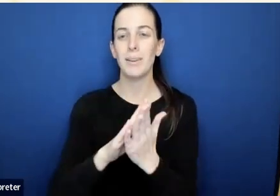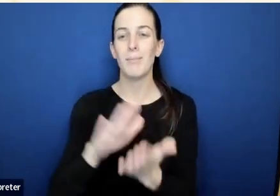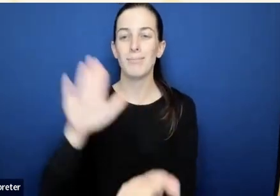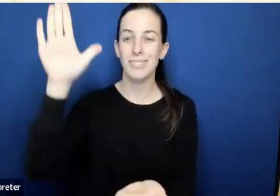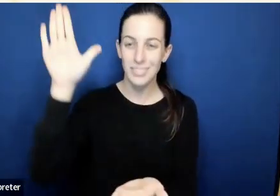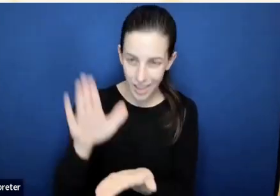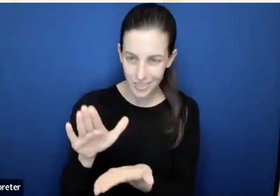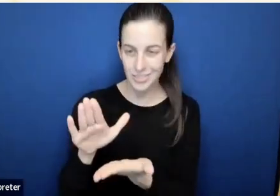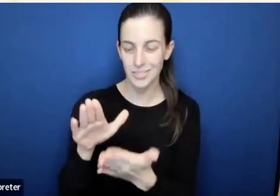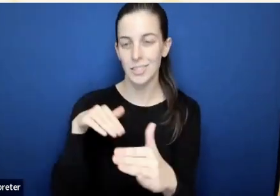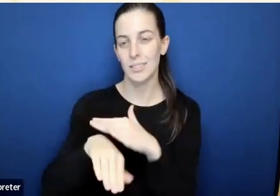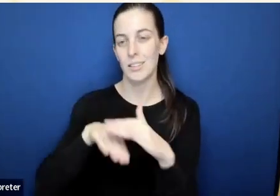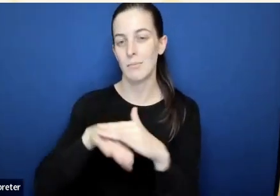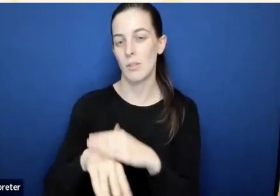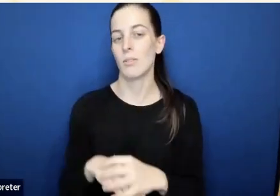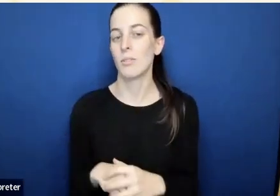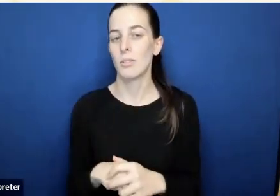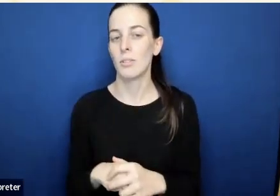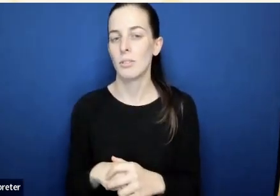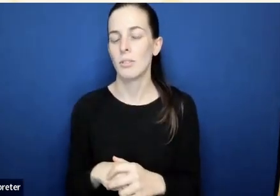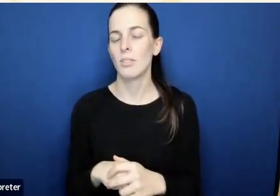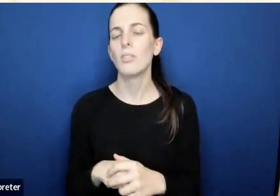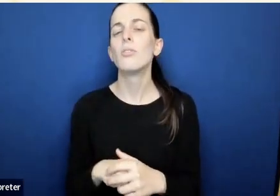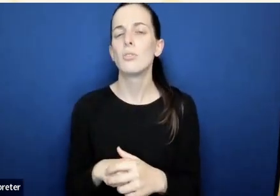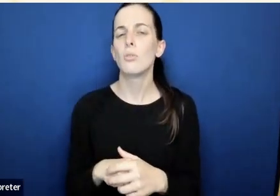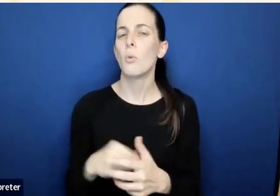So why not understand this with the help of one real-life example?